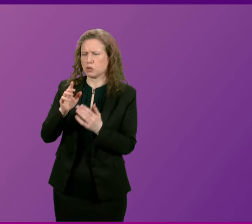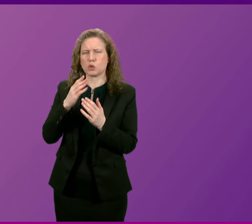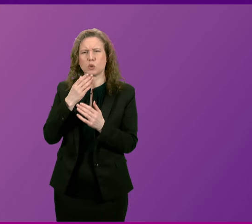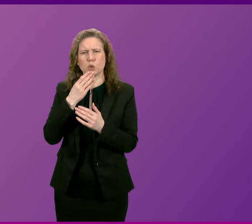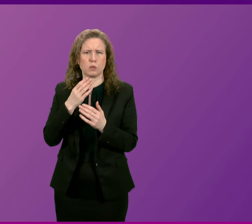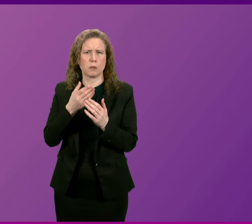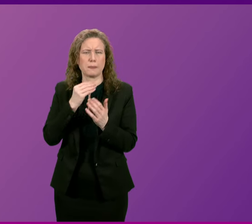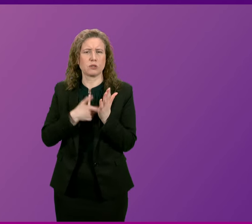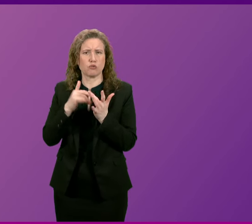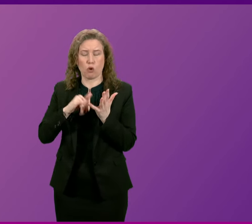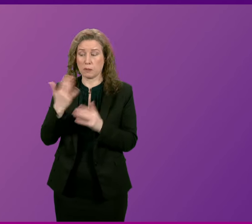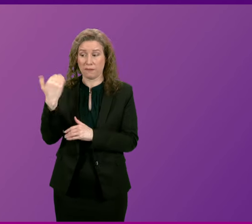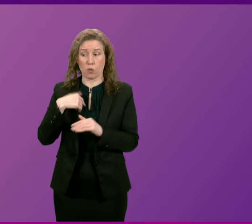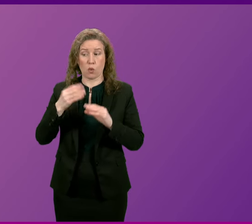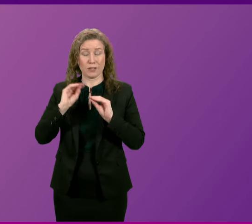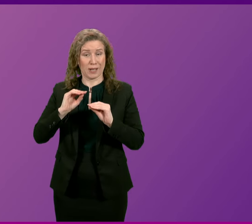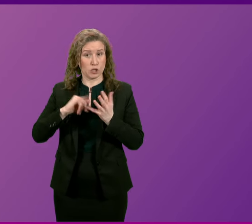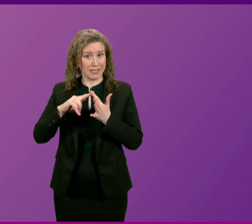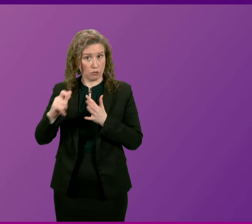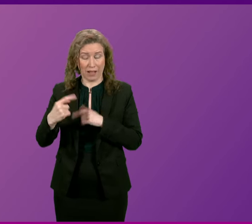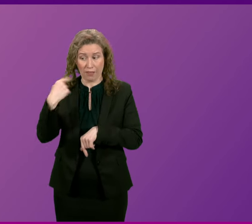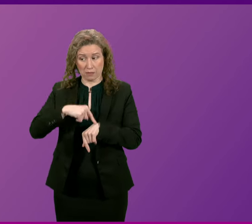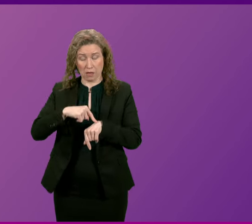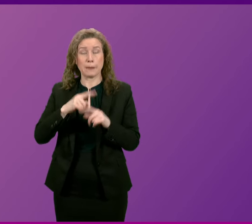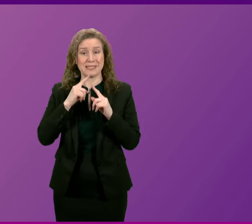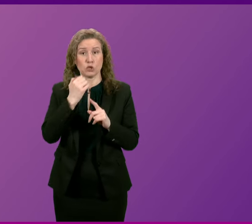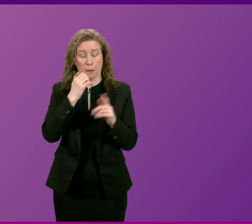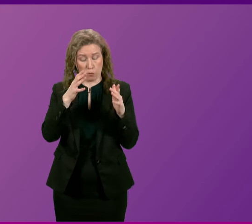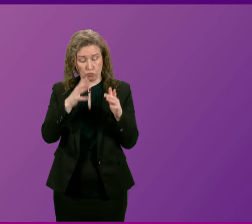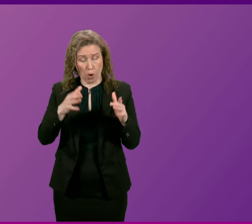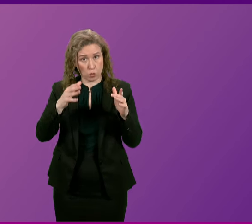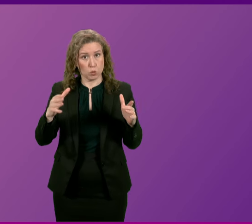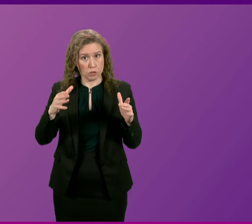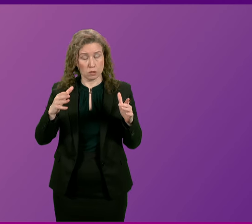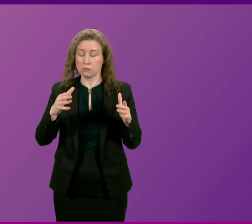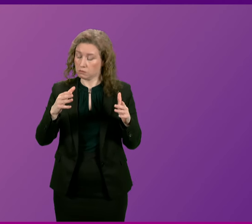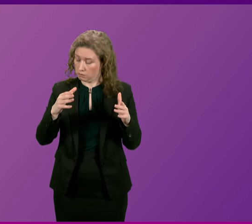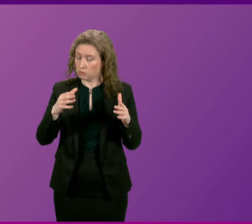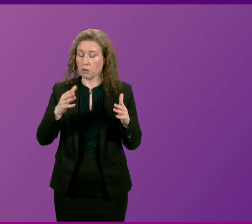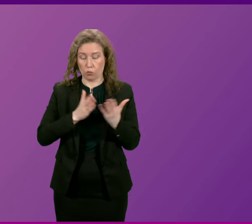When I was education secretary, teacher numbers rose. They rose during my term